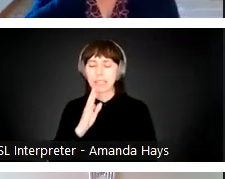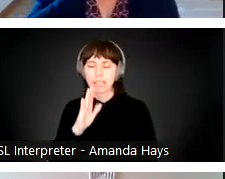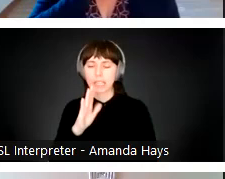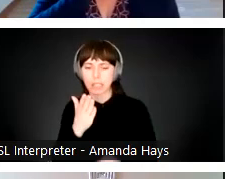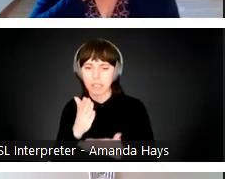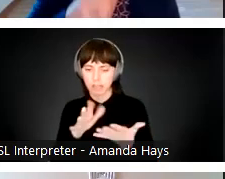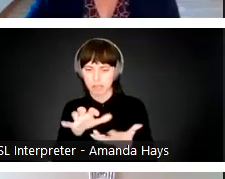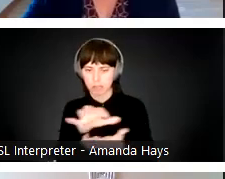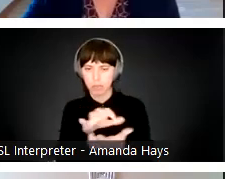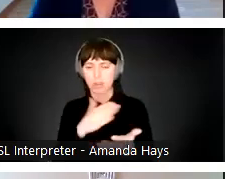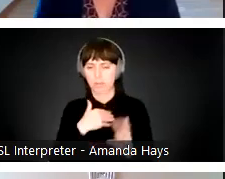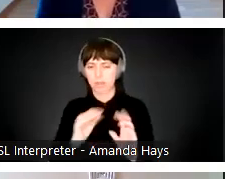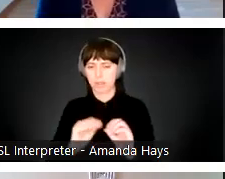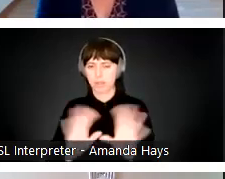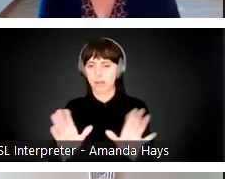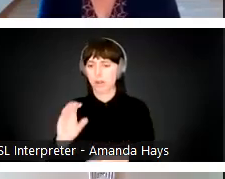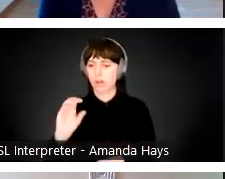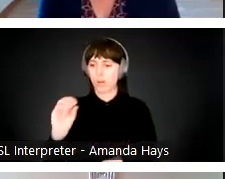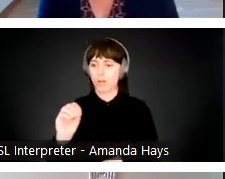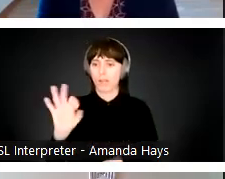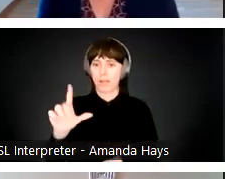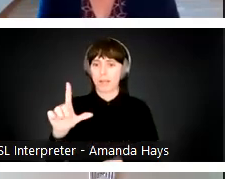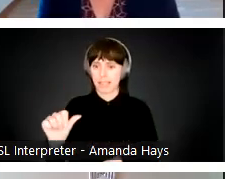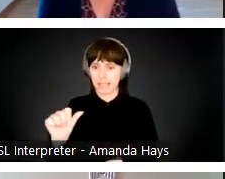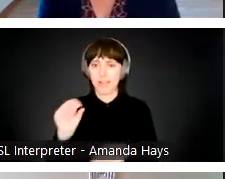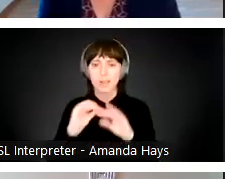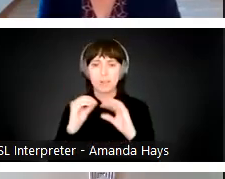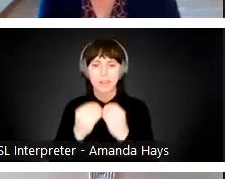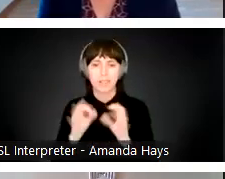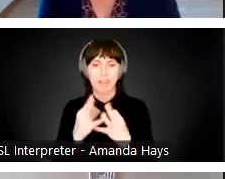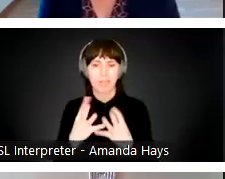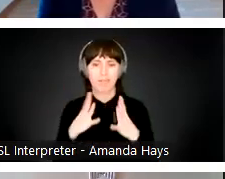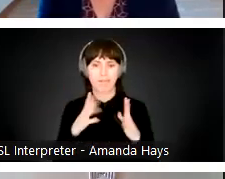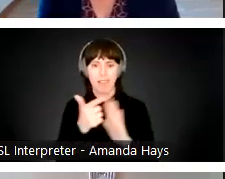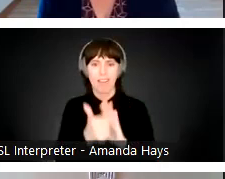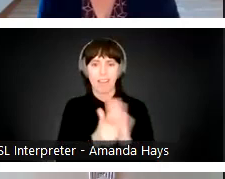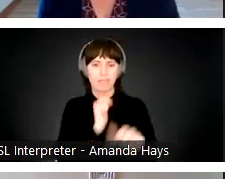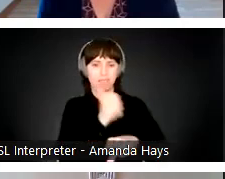Family Leave Act is a law that's been in